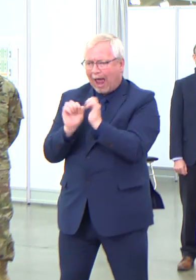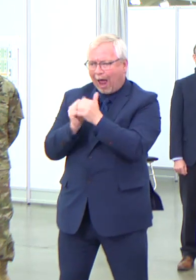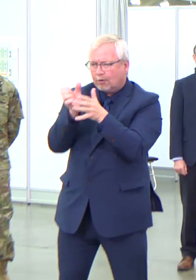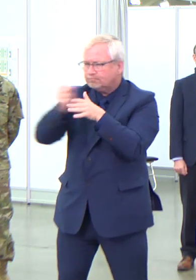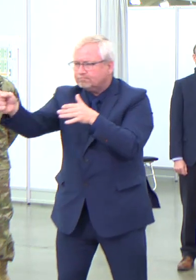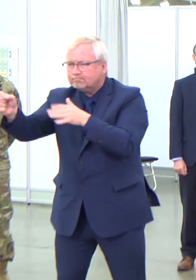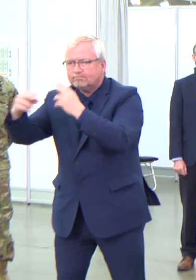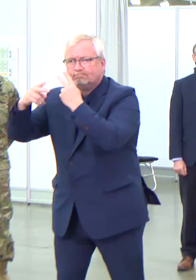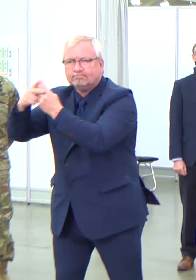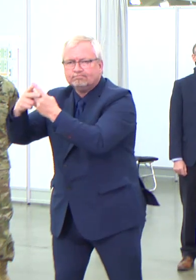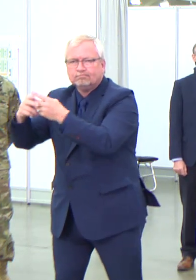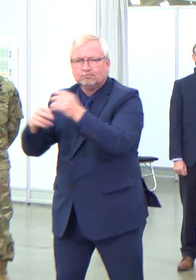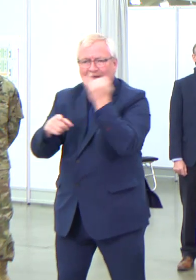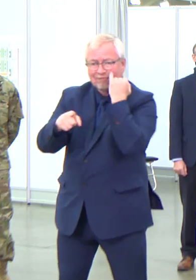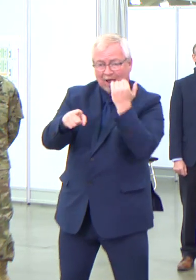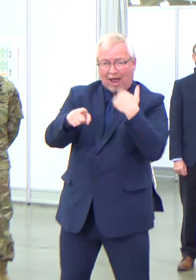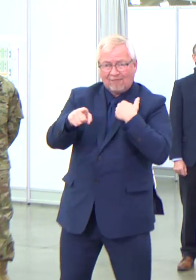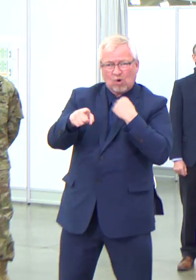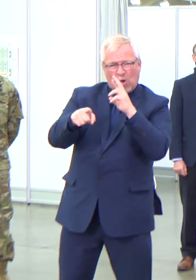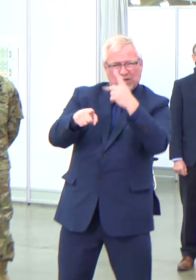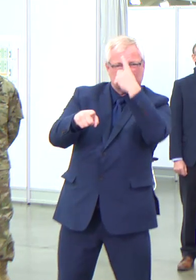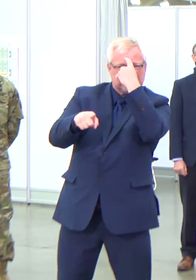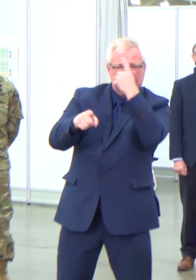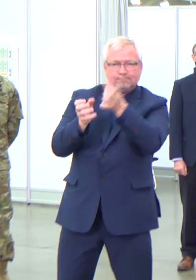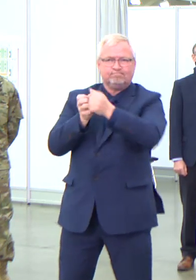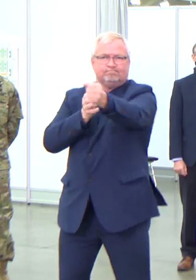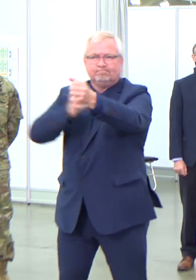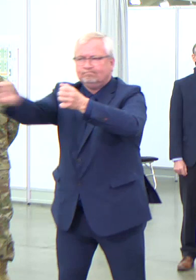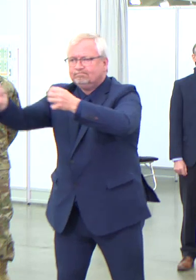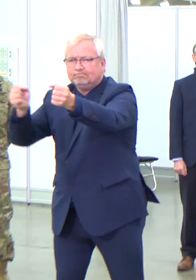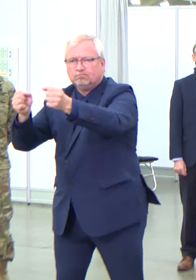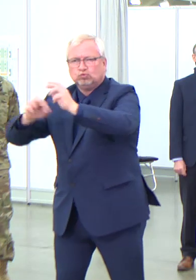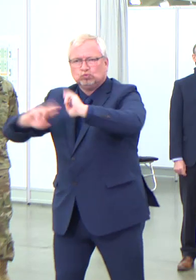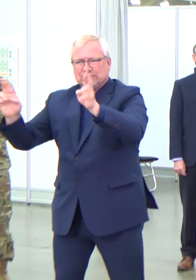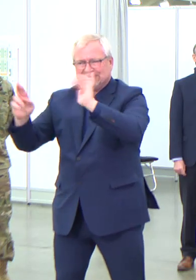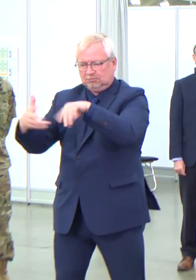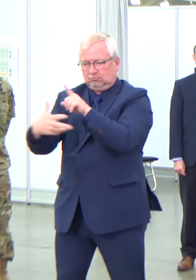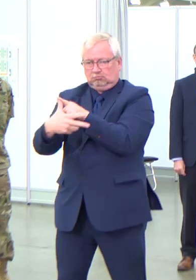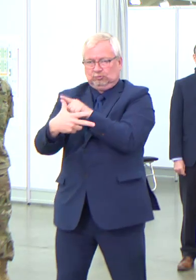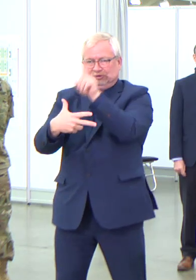how to keep confirmed and suspected cases of staff separated. Second, assistance teams